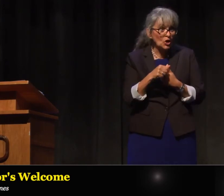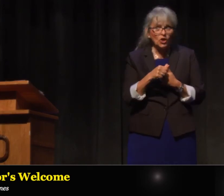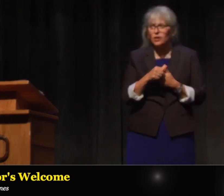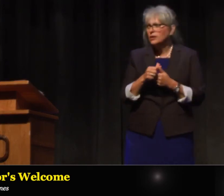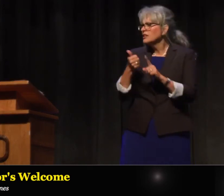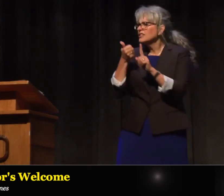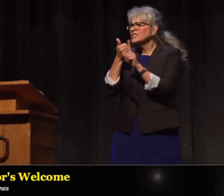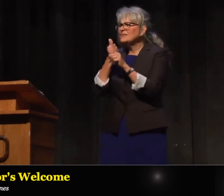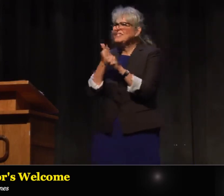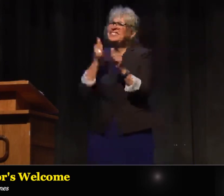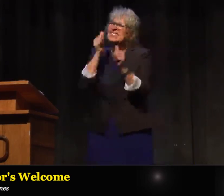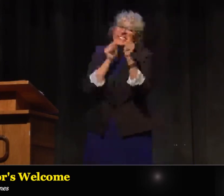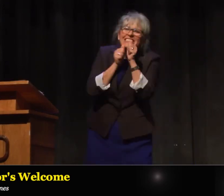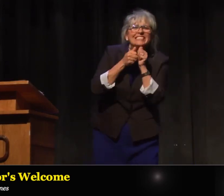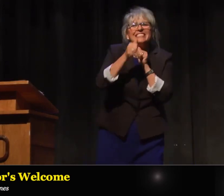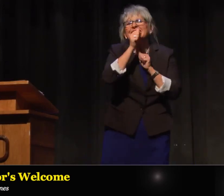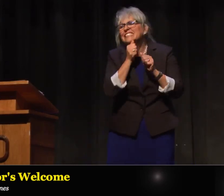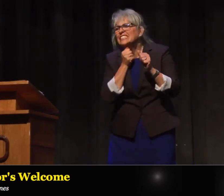Do you remember him?